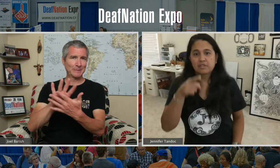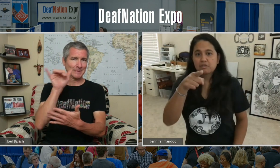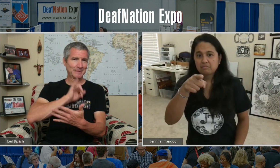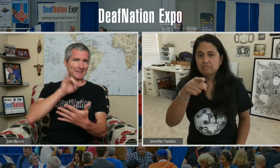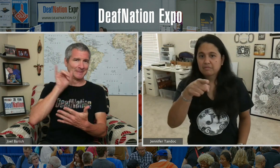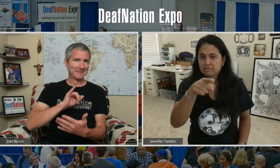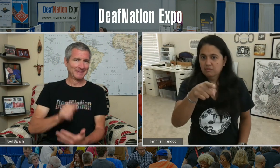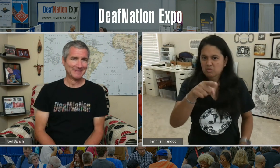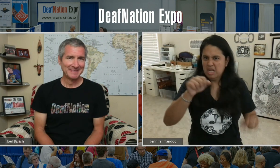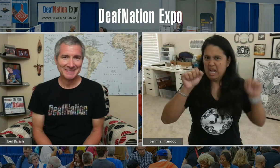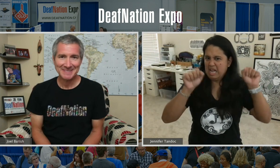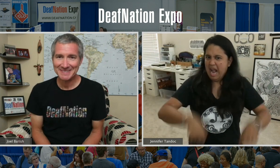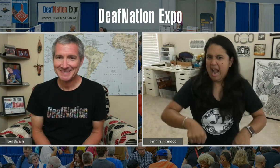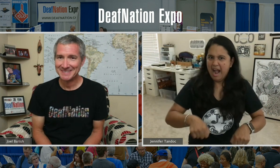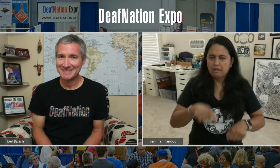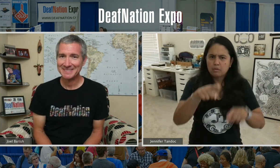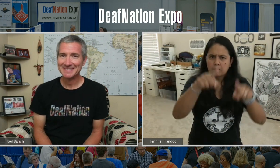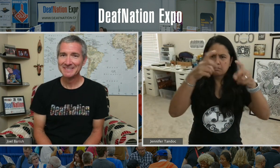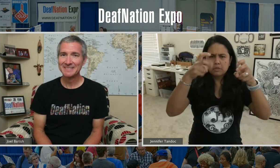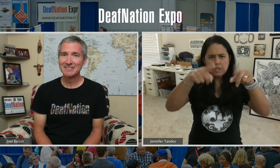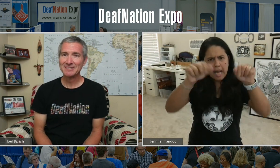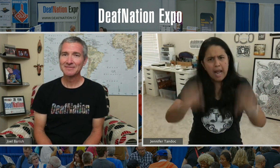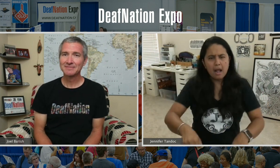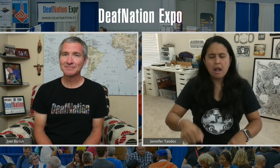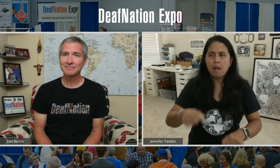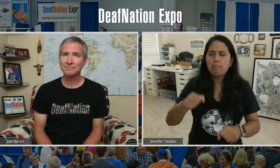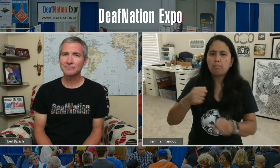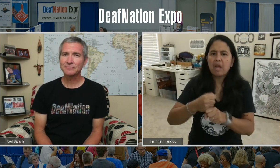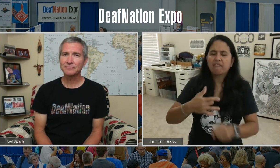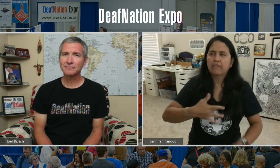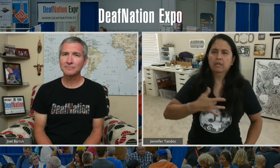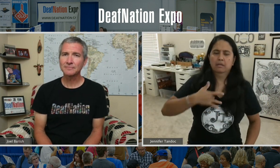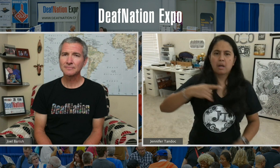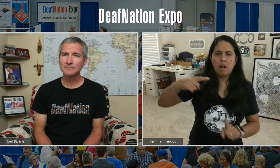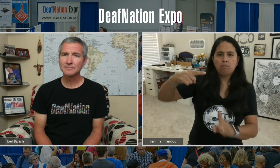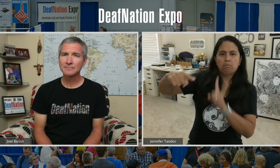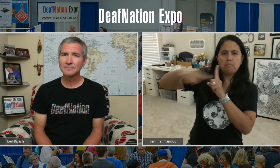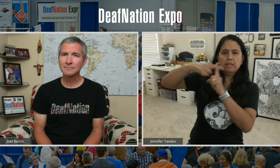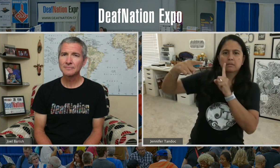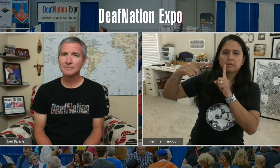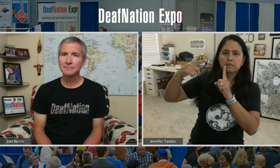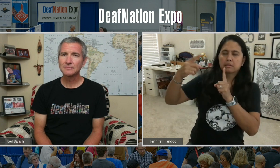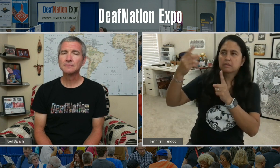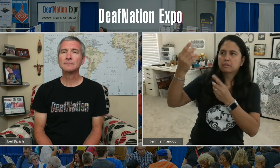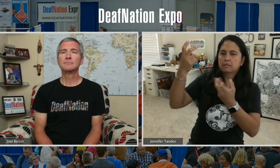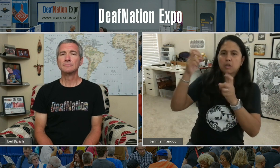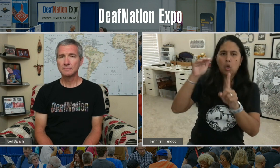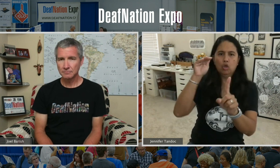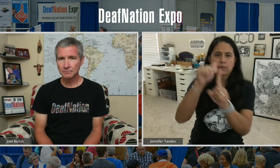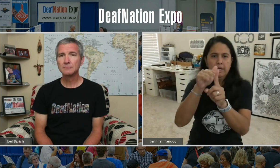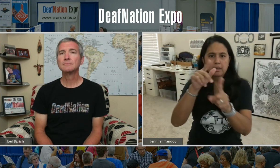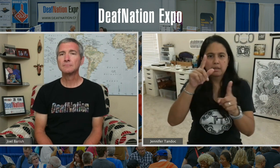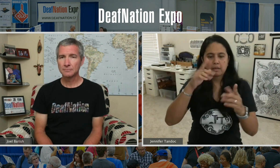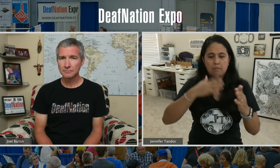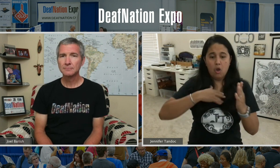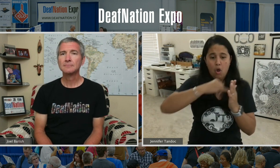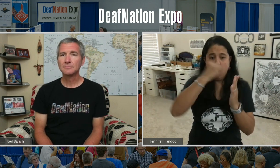Very abstract. You can make it make you feel positive, like a reminder.